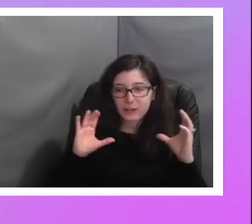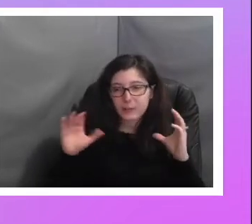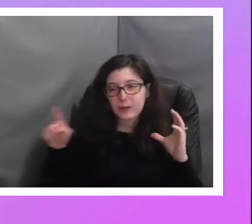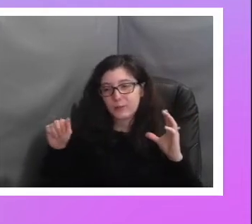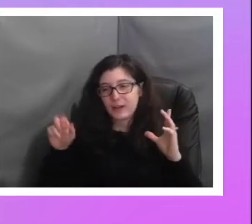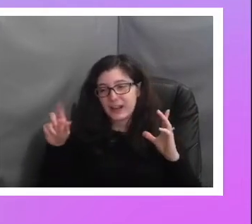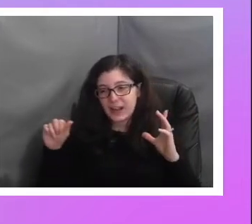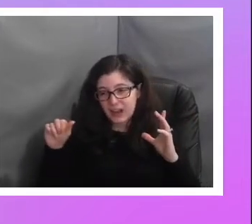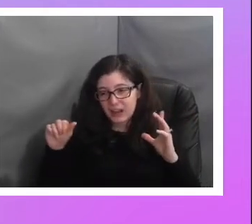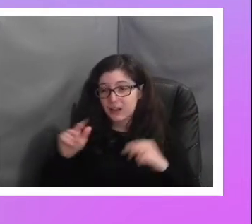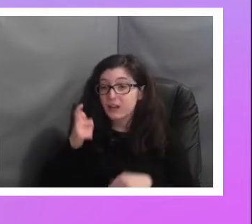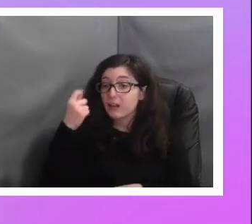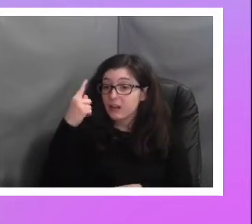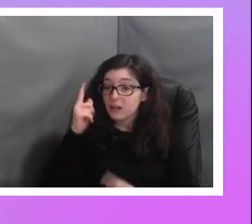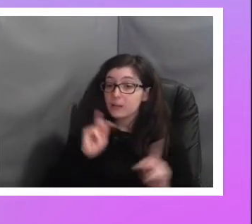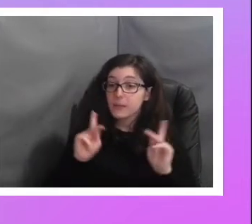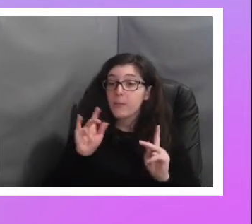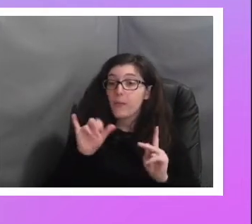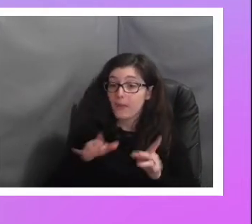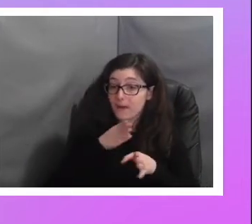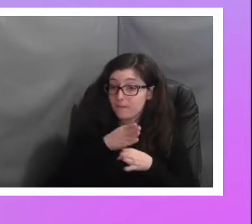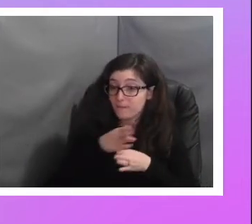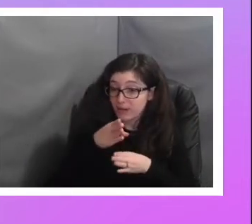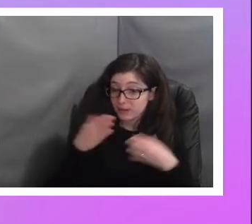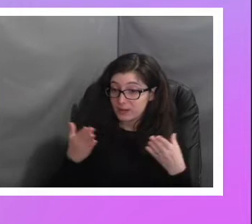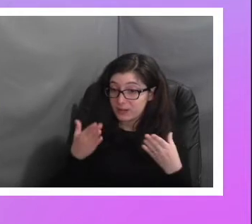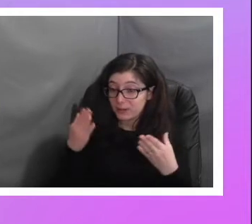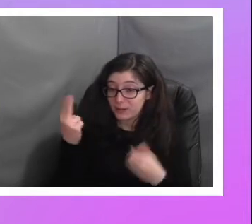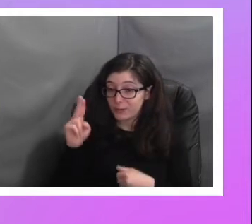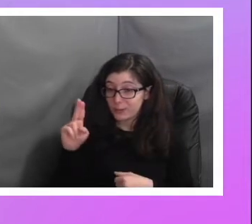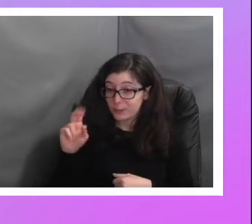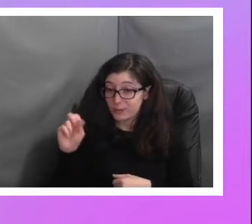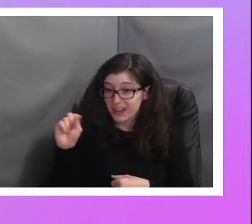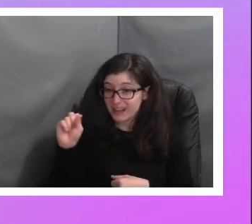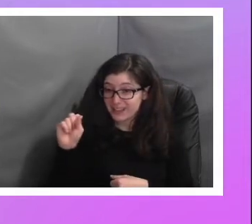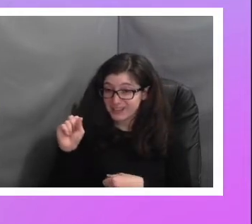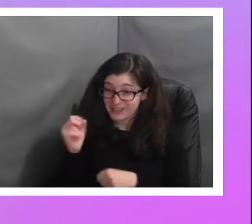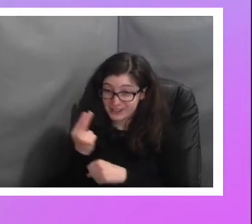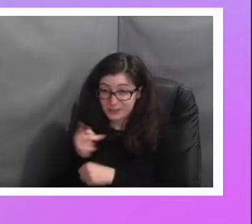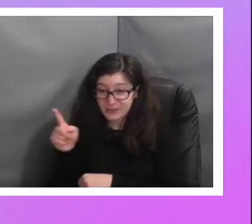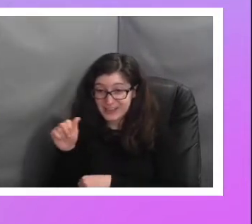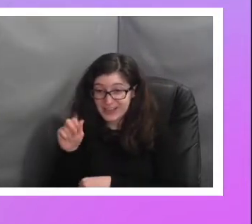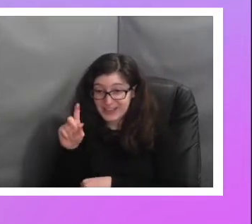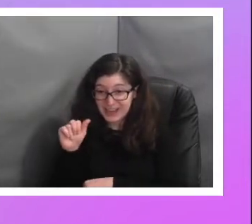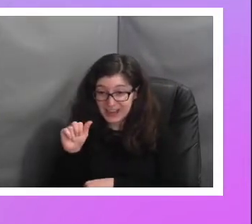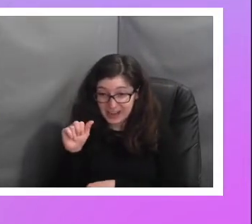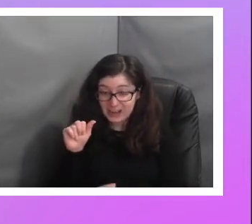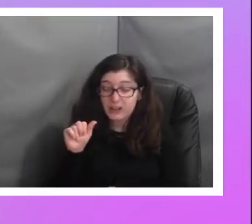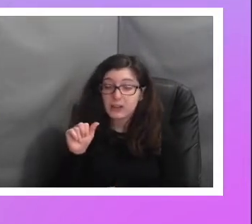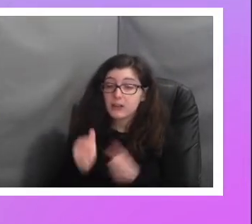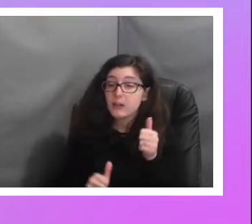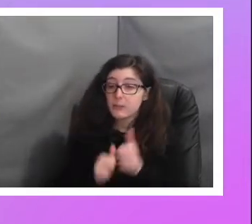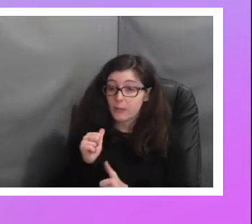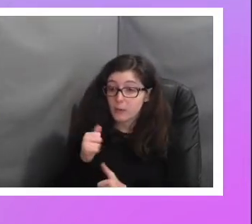but as people in this field in the US implementing the ADA, this is what most of us have discovered